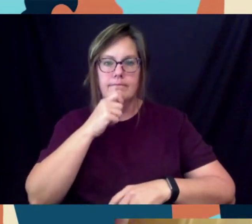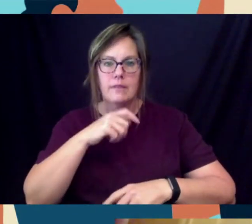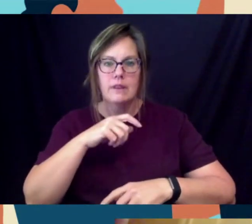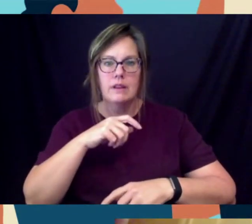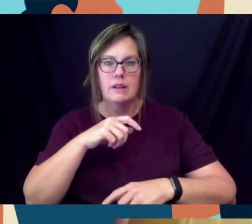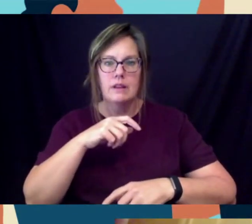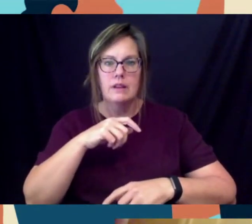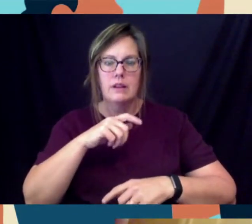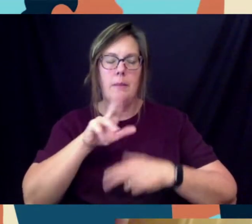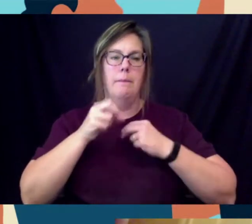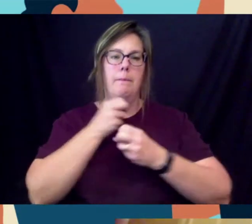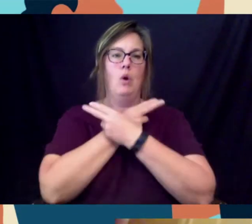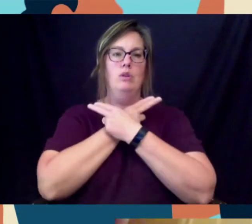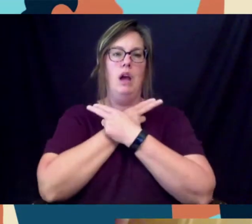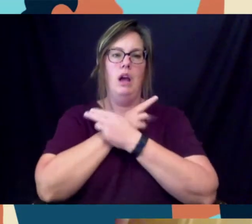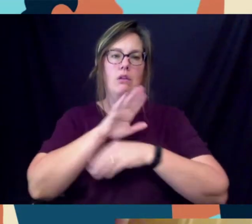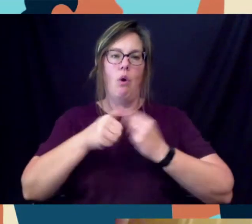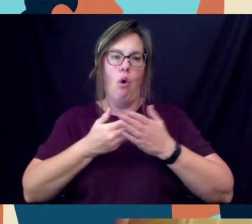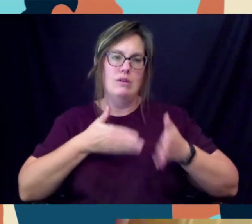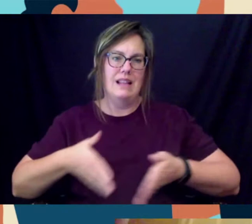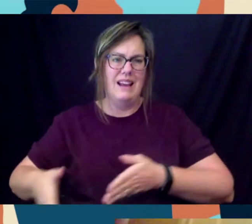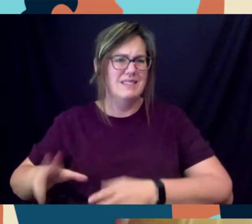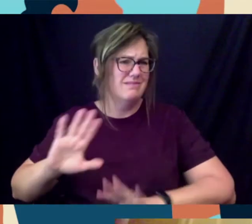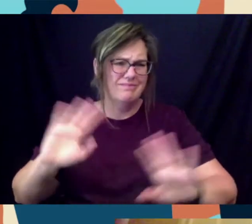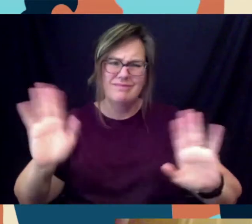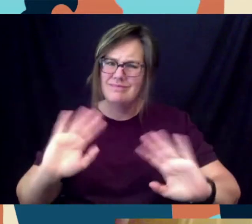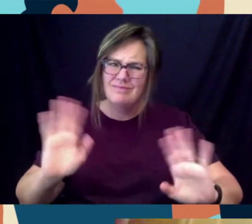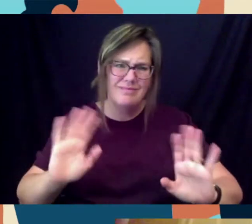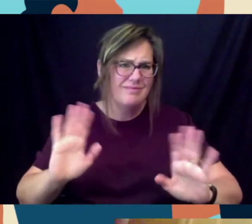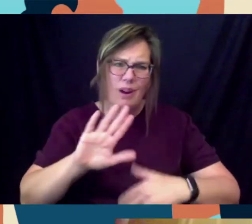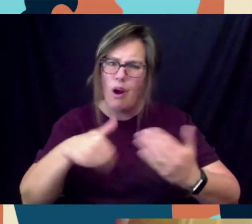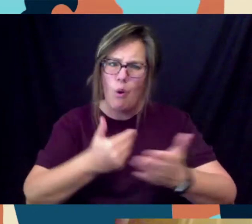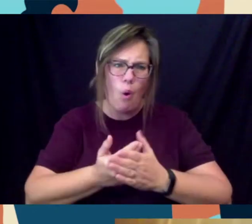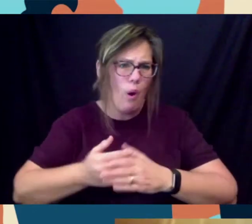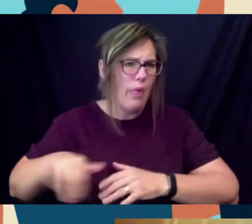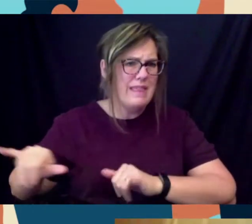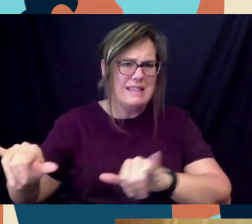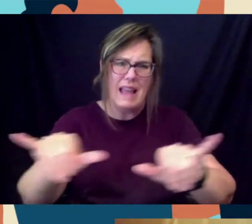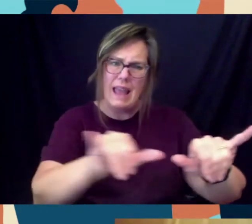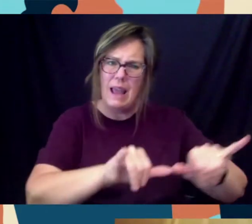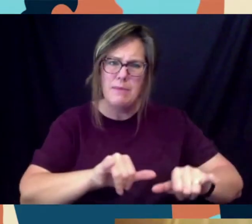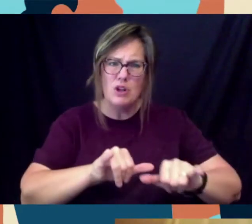not how we all are being non-binary there's a huge spectrum of non-binary identities and